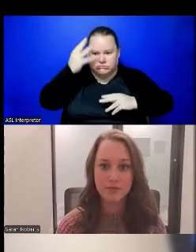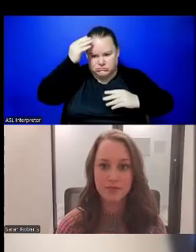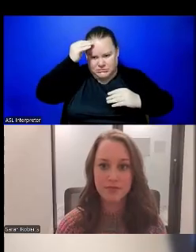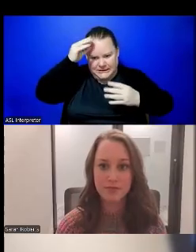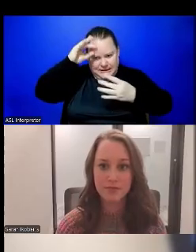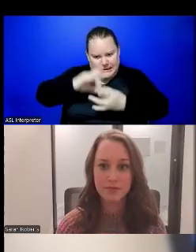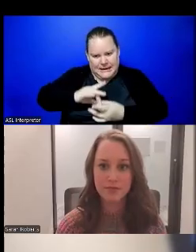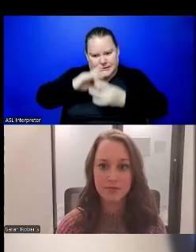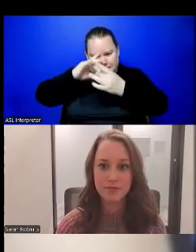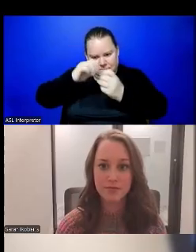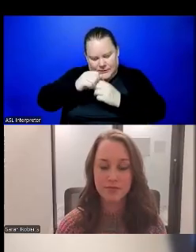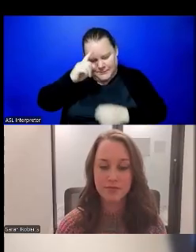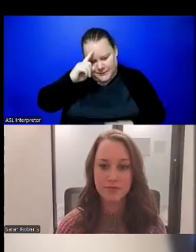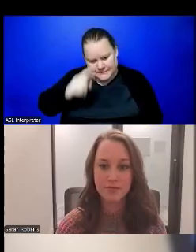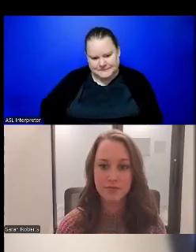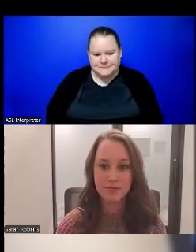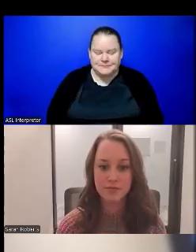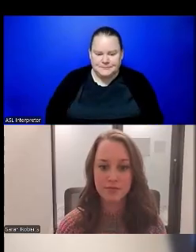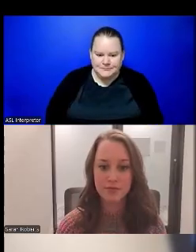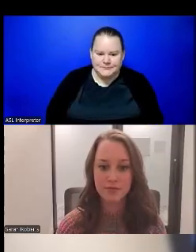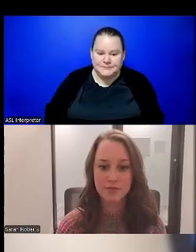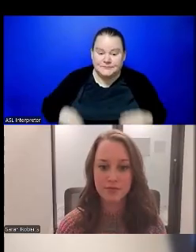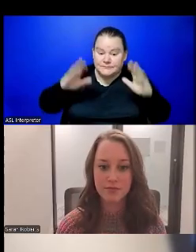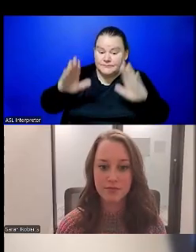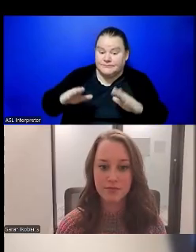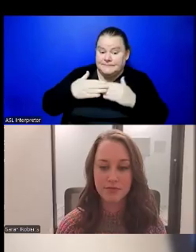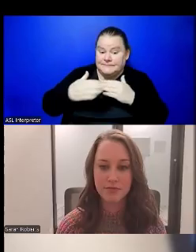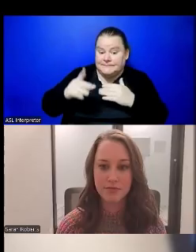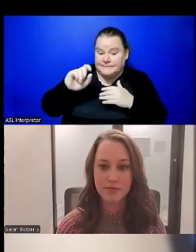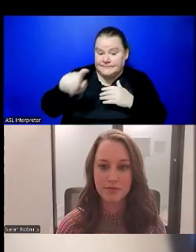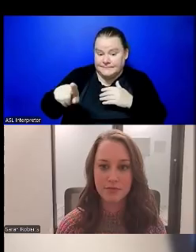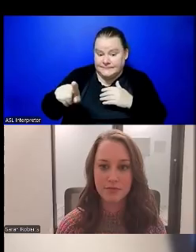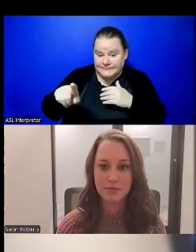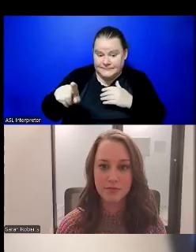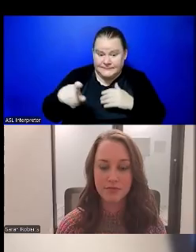Janel Preston: Great. The next question is from Andrea, and